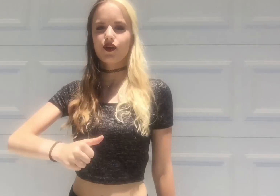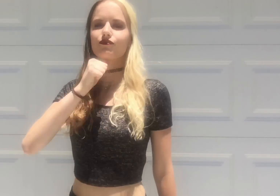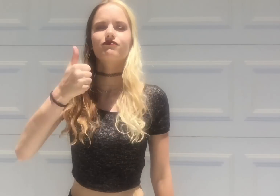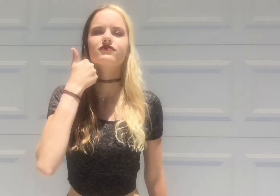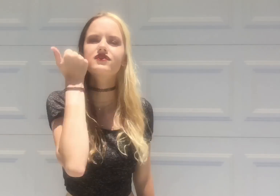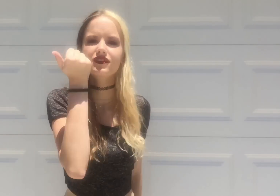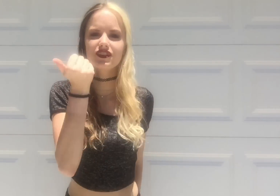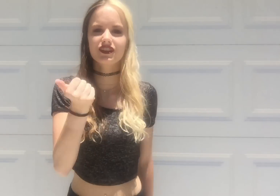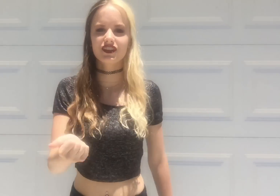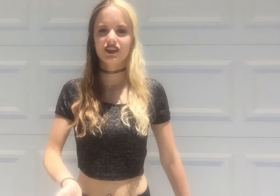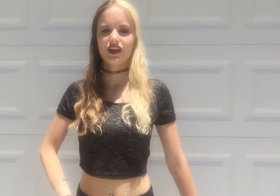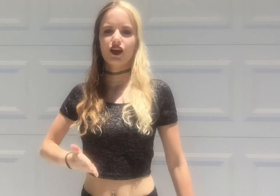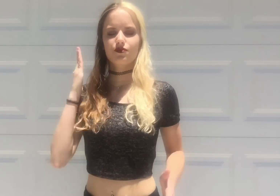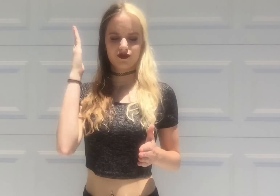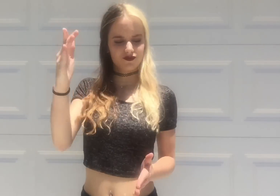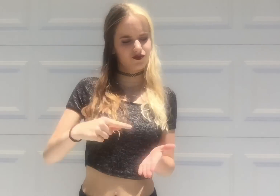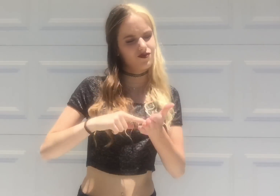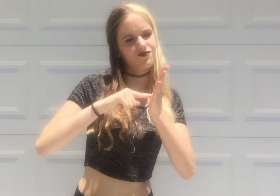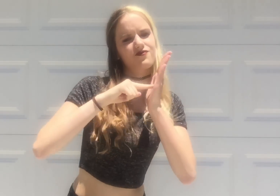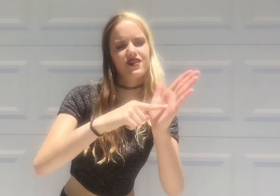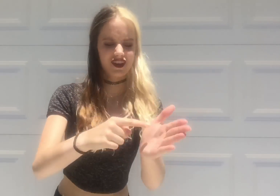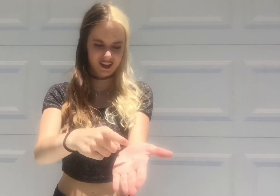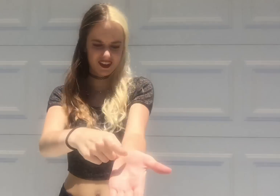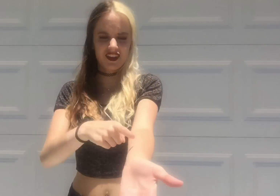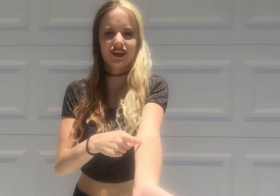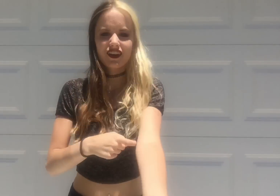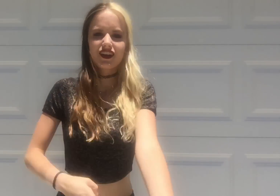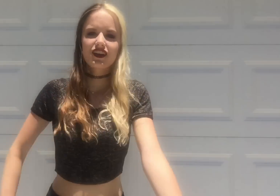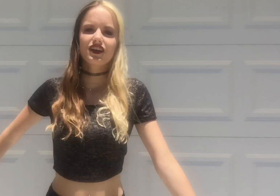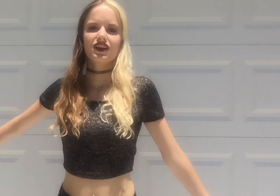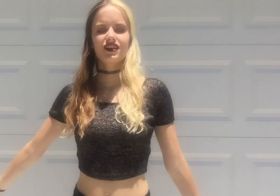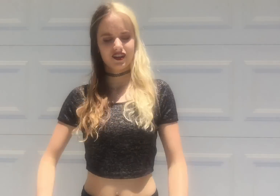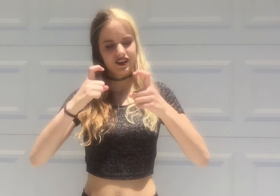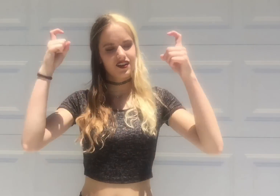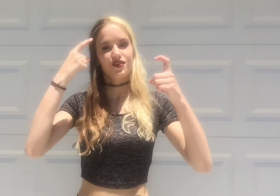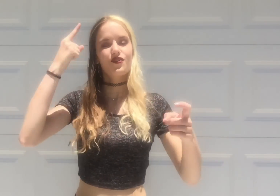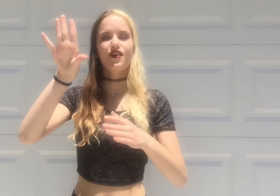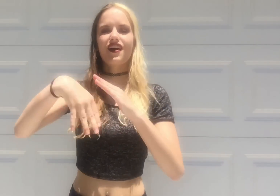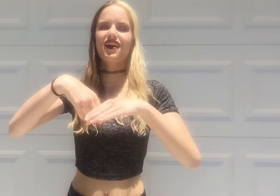I'm unashamed, I'm gonna show my scar Give a cheer for all the broken